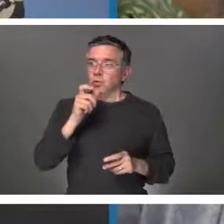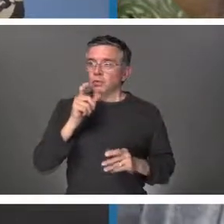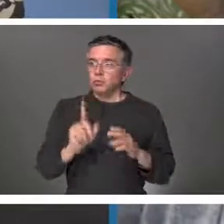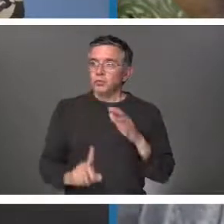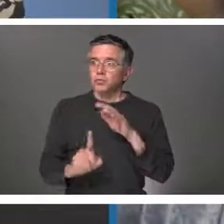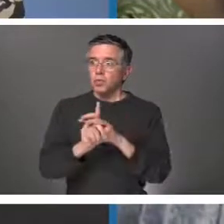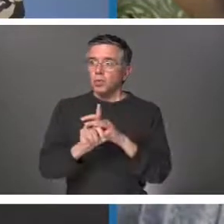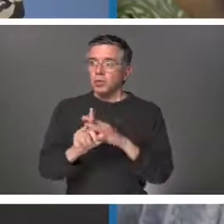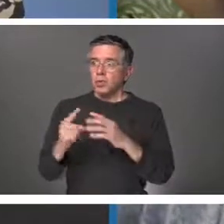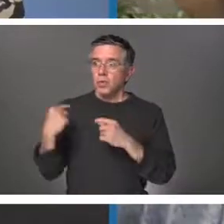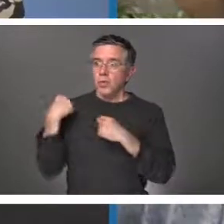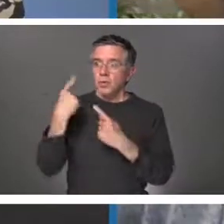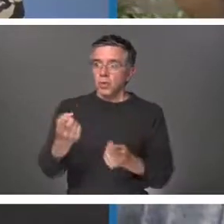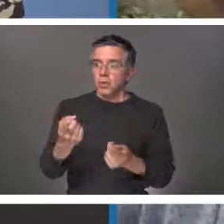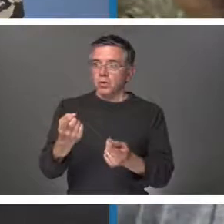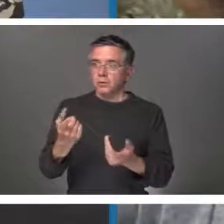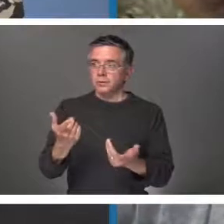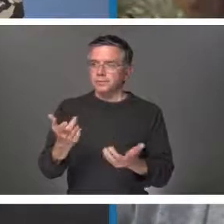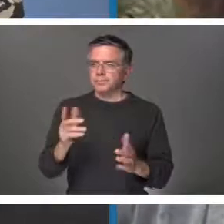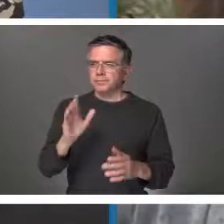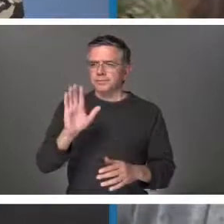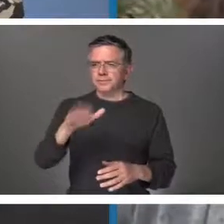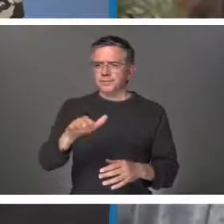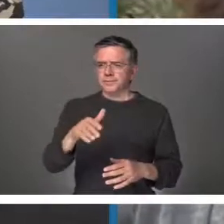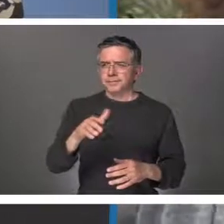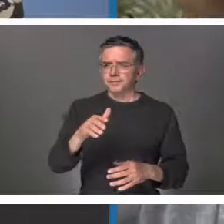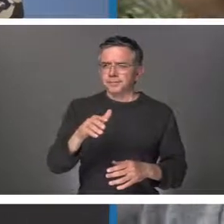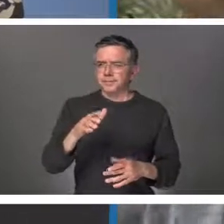but we have to also know, the people who've shown up so far